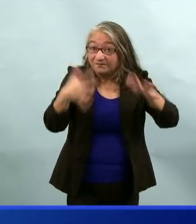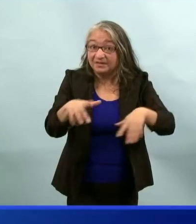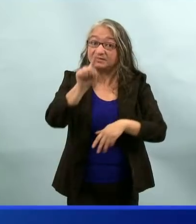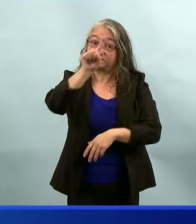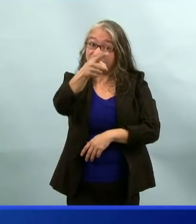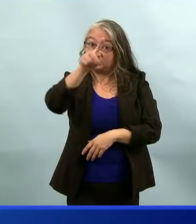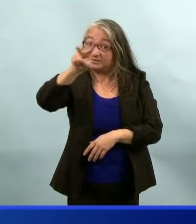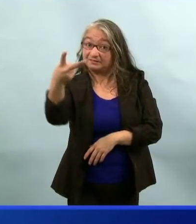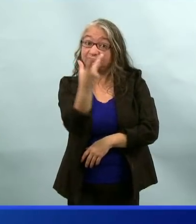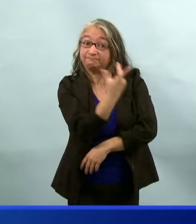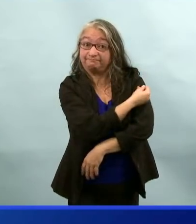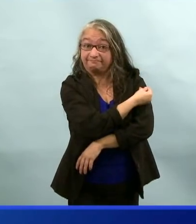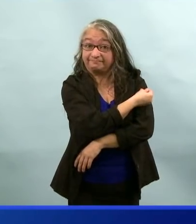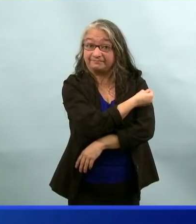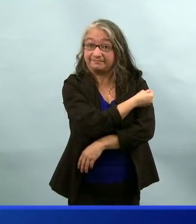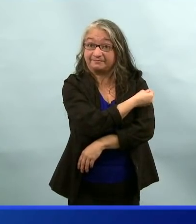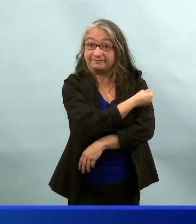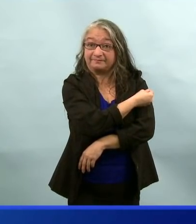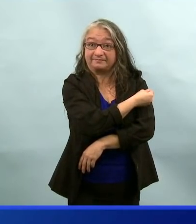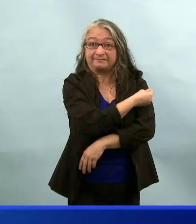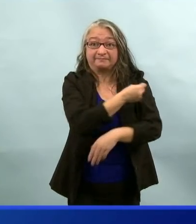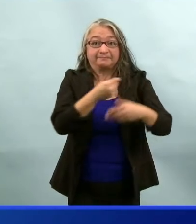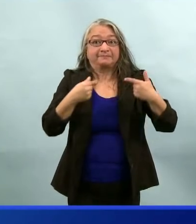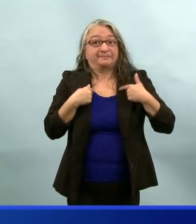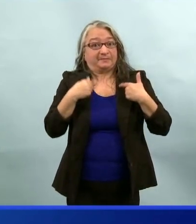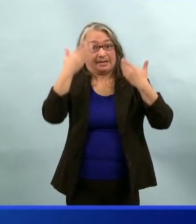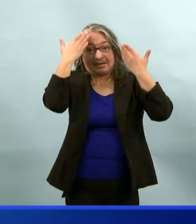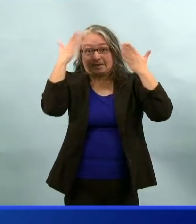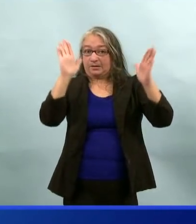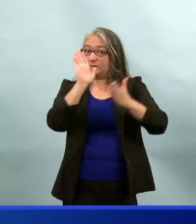it's looking very optimistic for how well you are protected after a booster dose